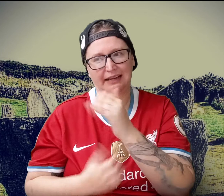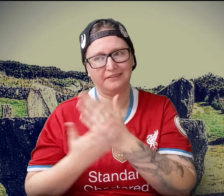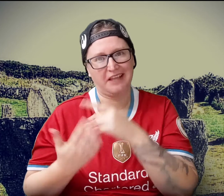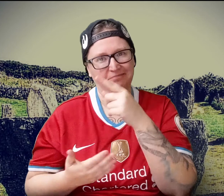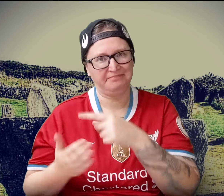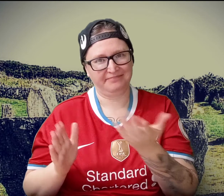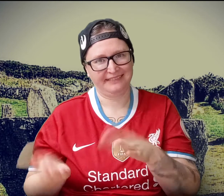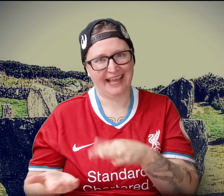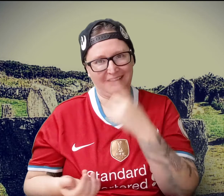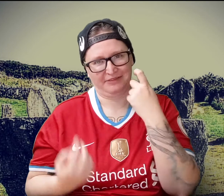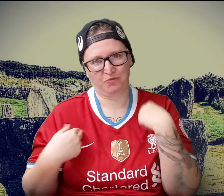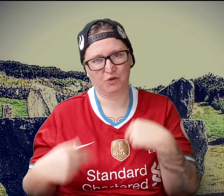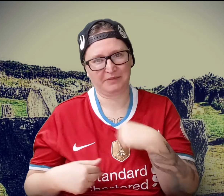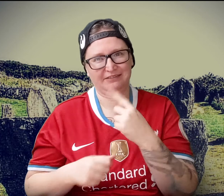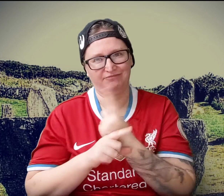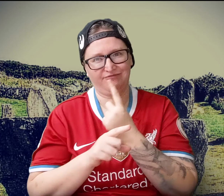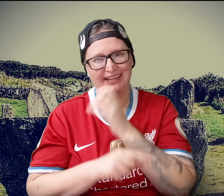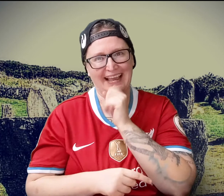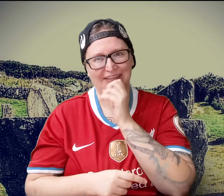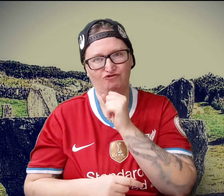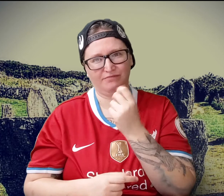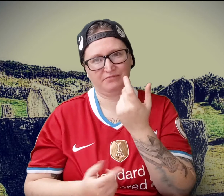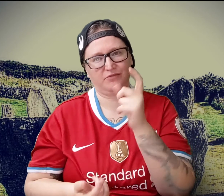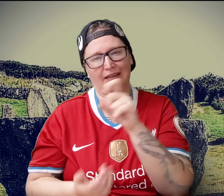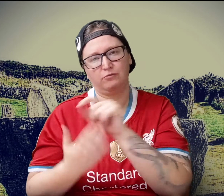you have to assume that some of those people have died because they're humans and just